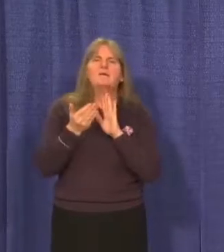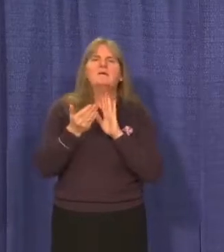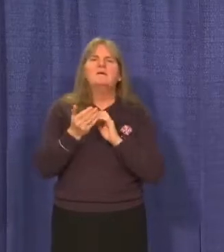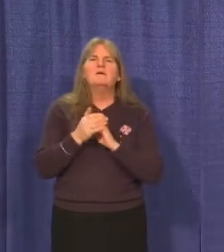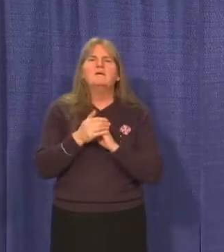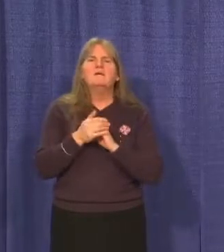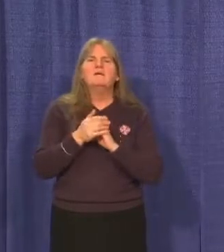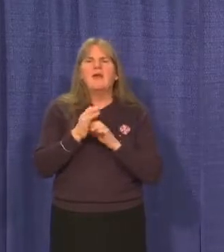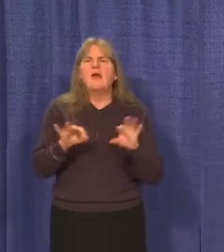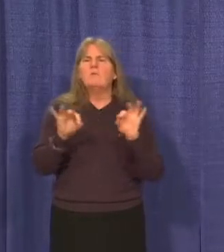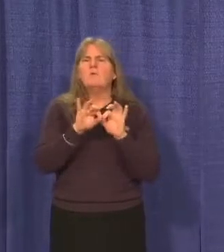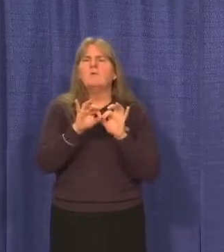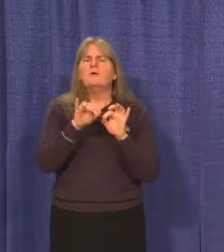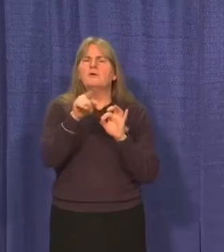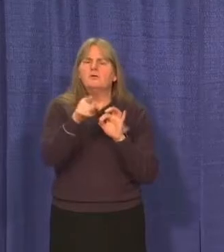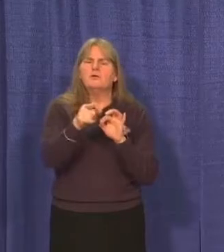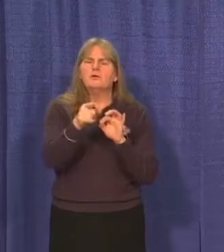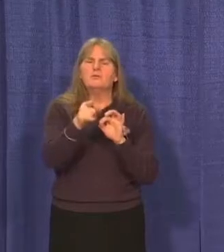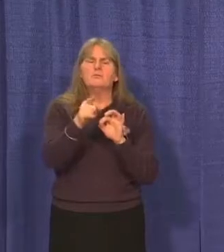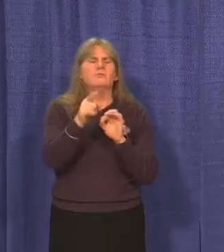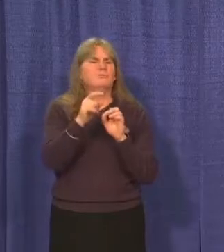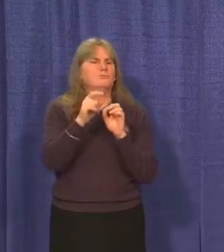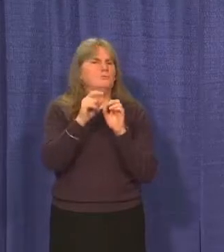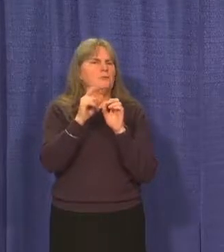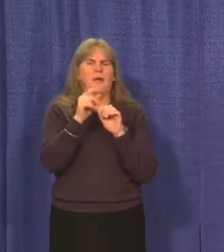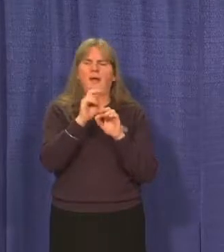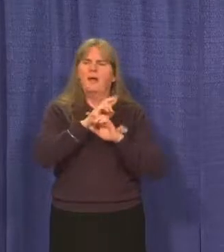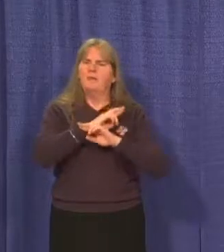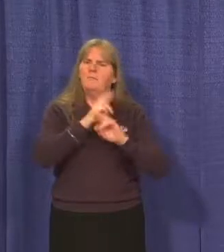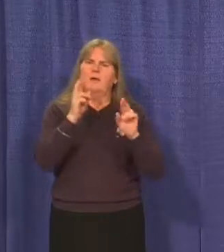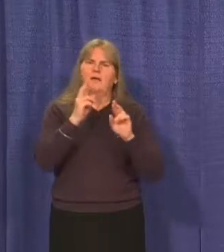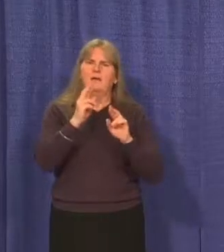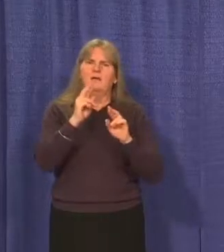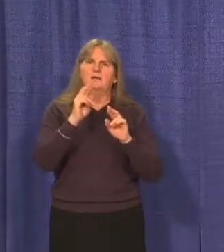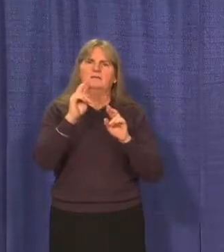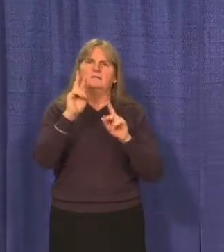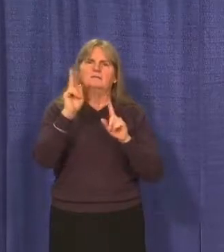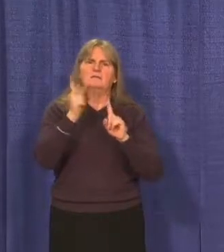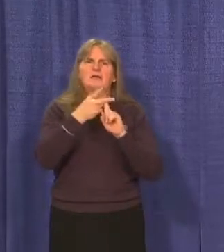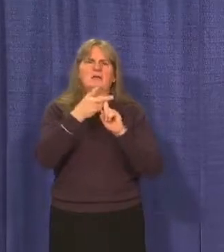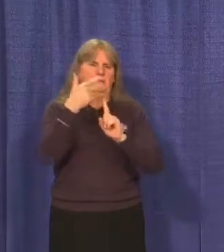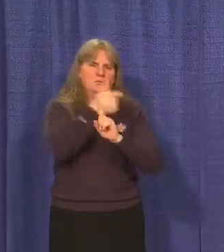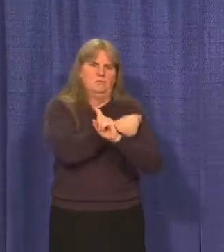So really you can be counted, you can be supported via a second dose and get all of the